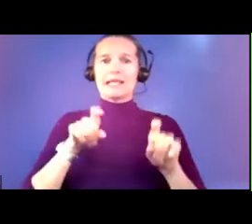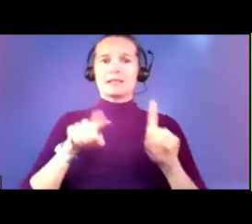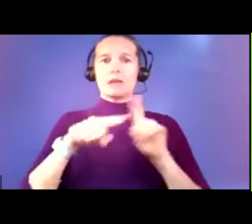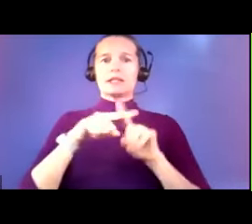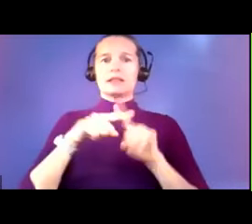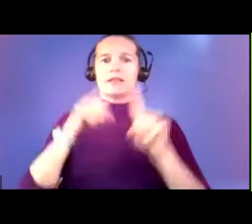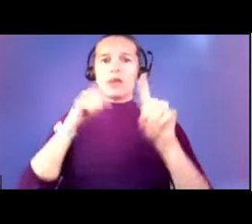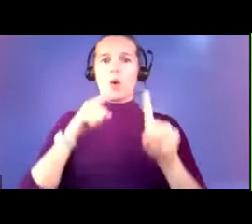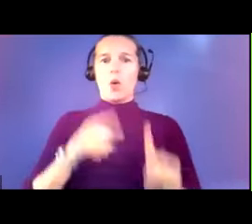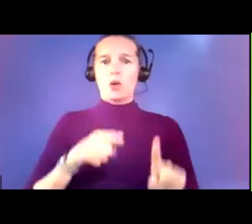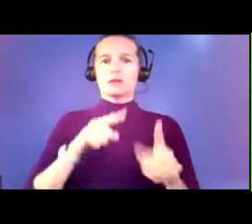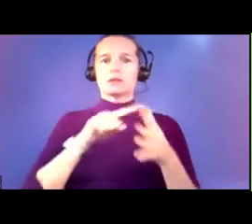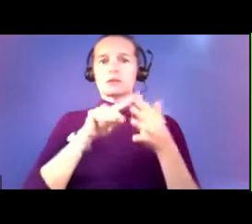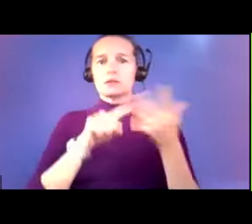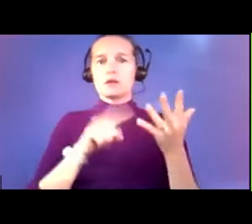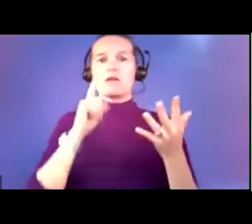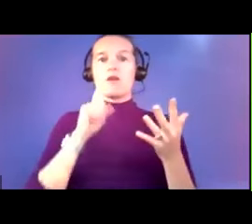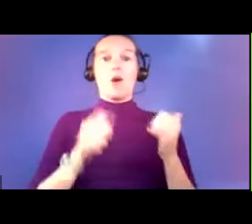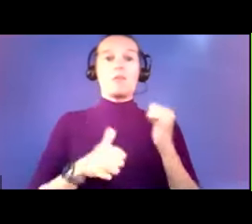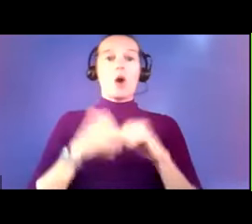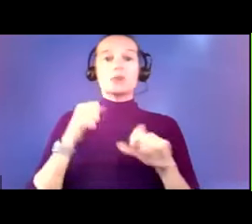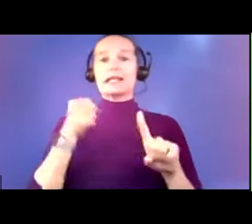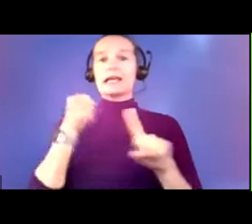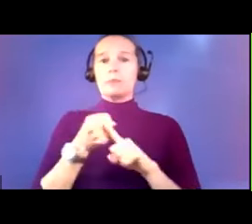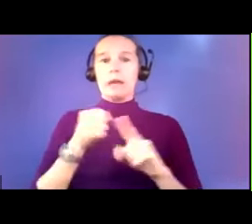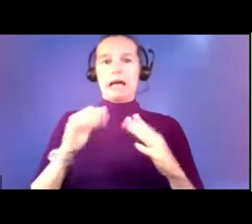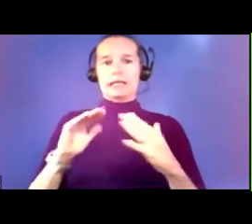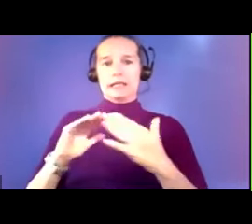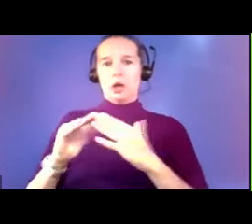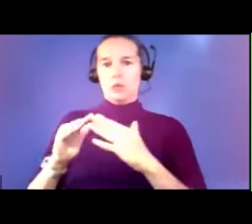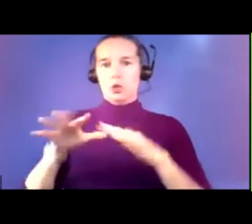impacted communities and has invested resources in targeted